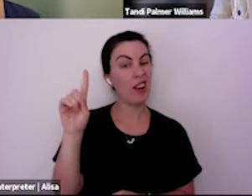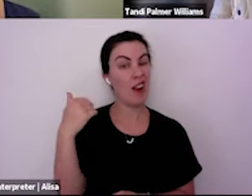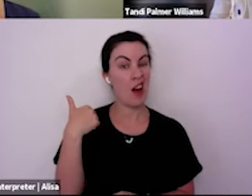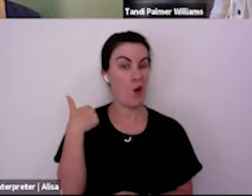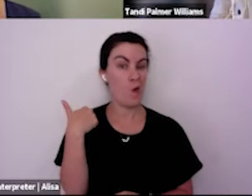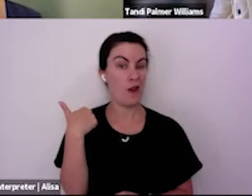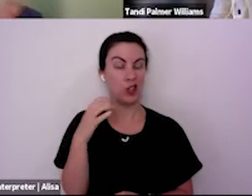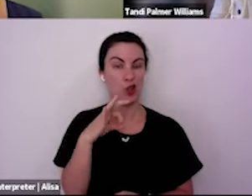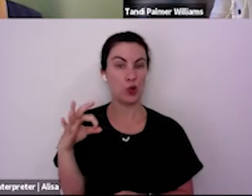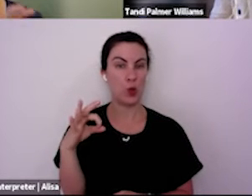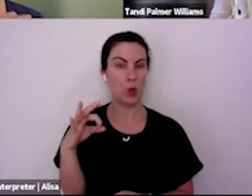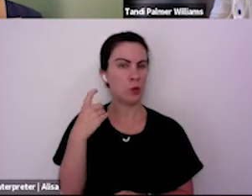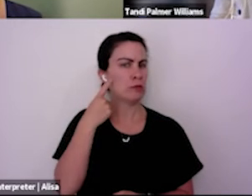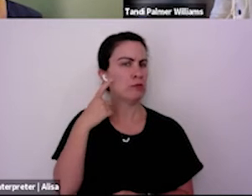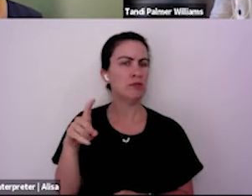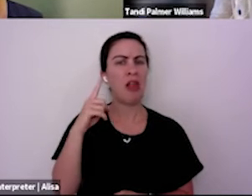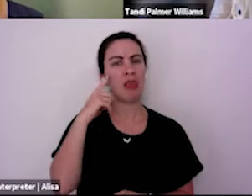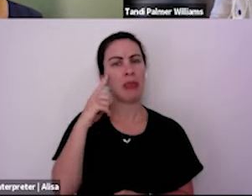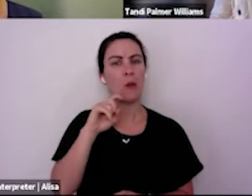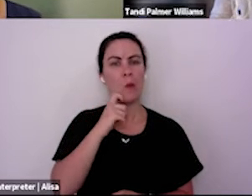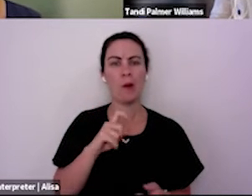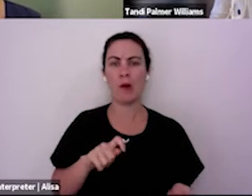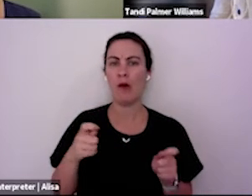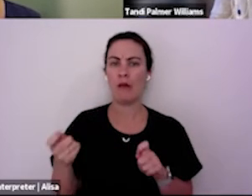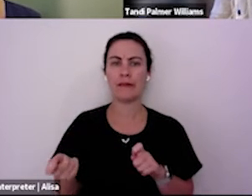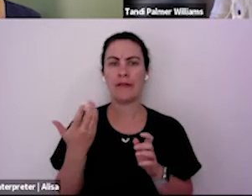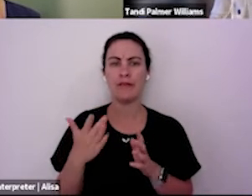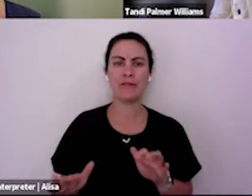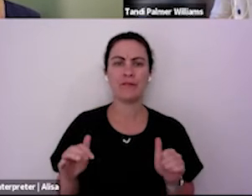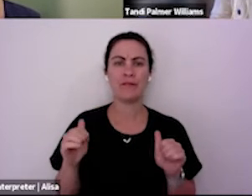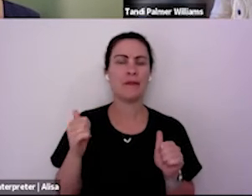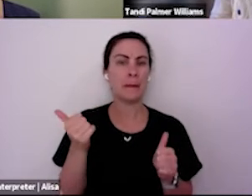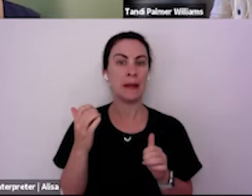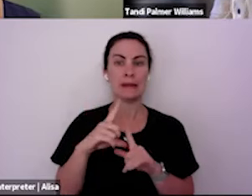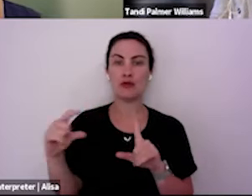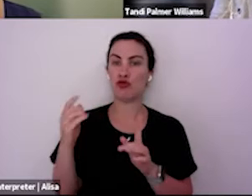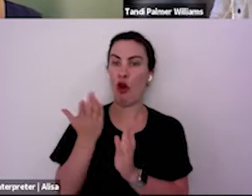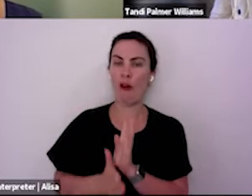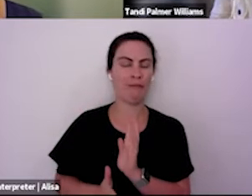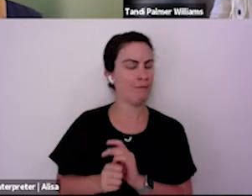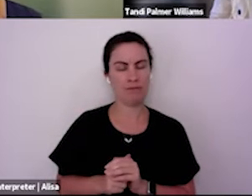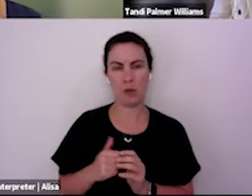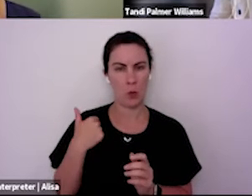We've had the kind of performance segment, the open class segment, but also performance.